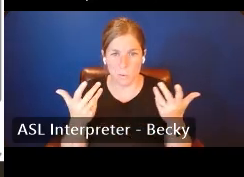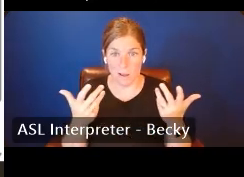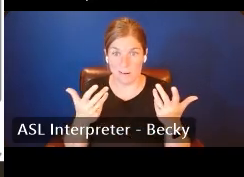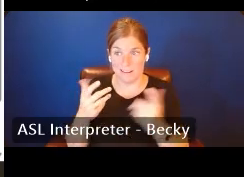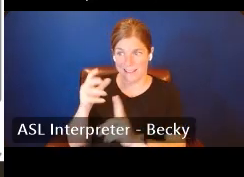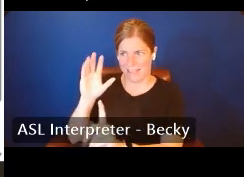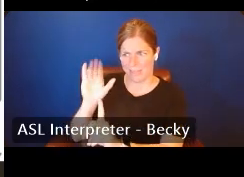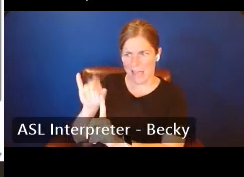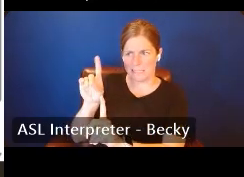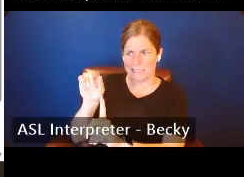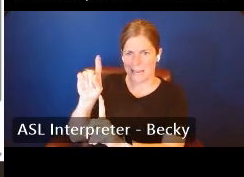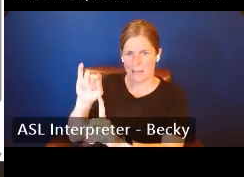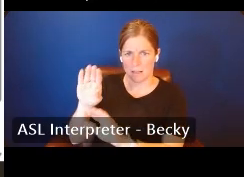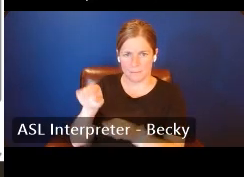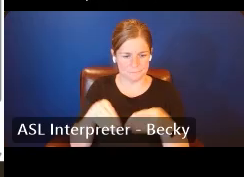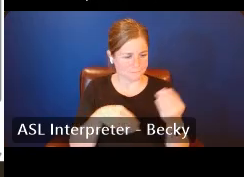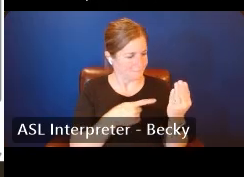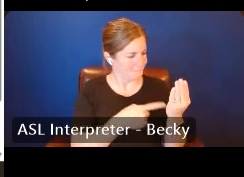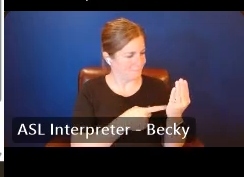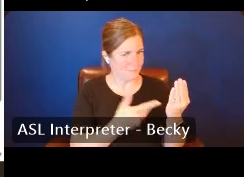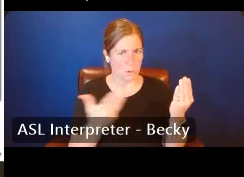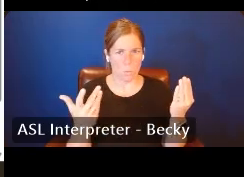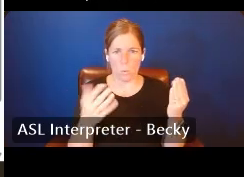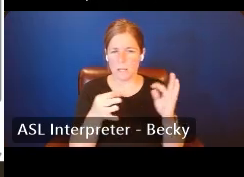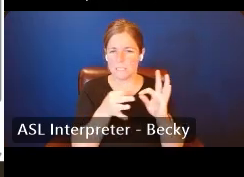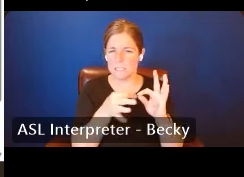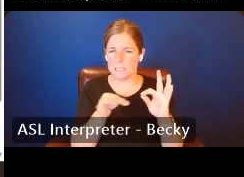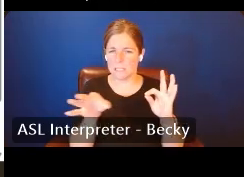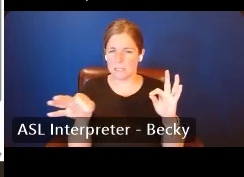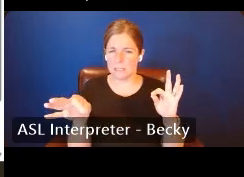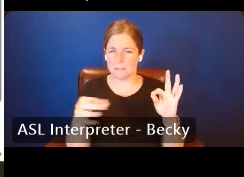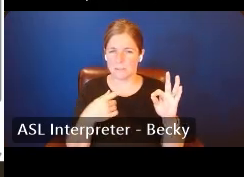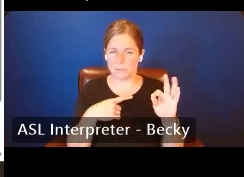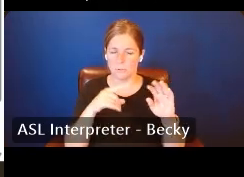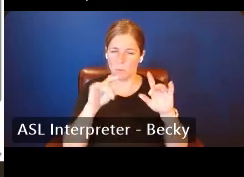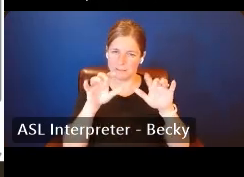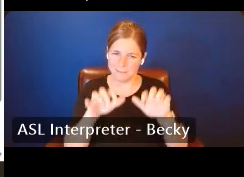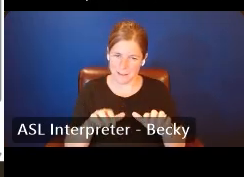What sentences do you string together that would be useful?